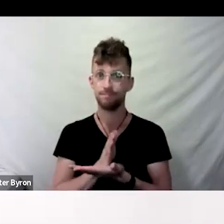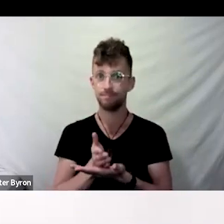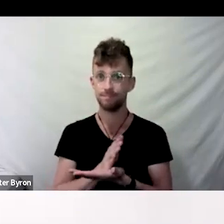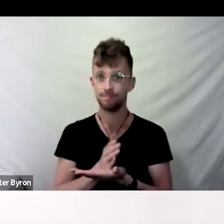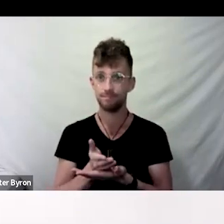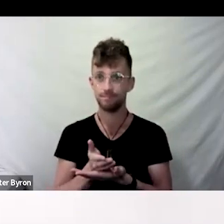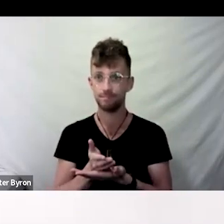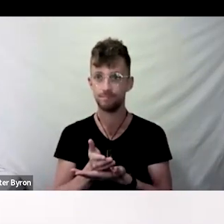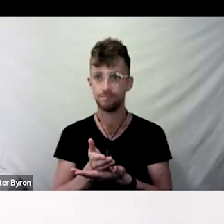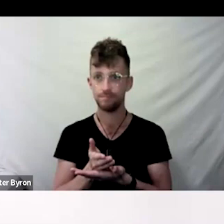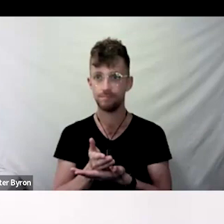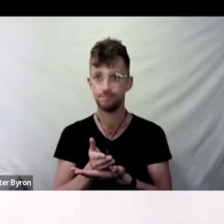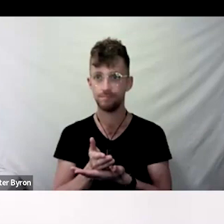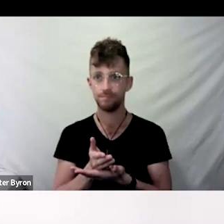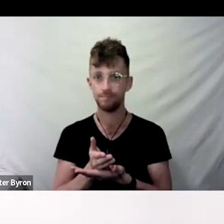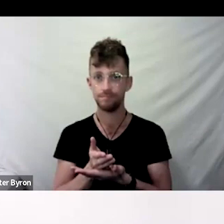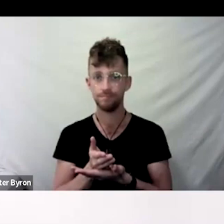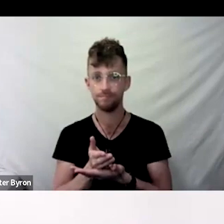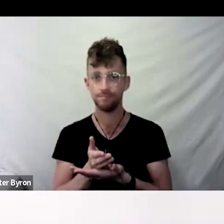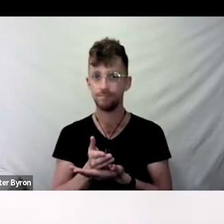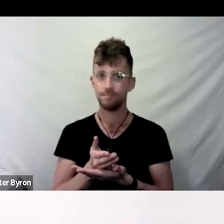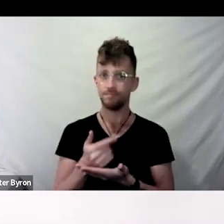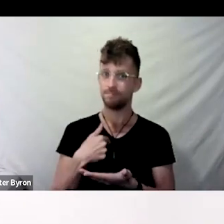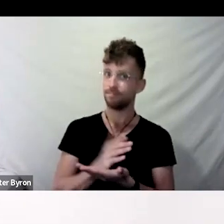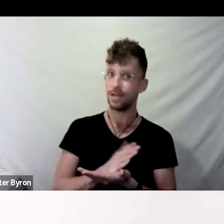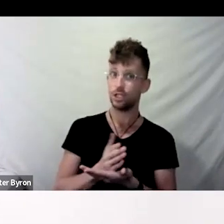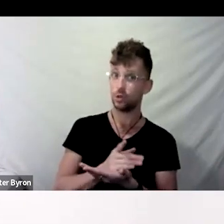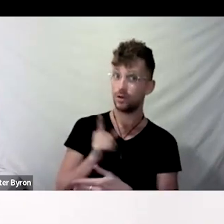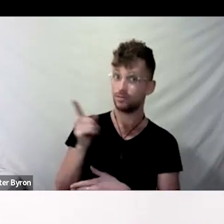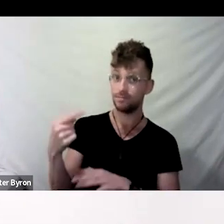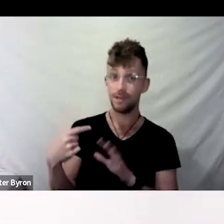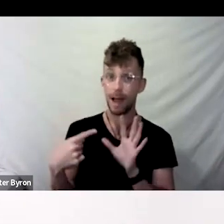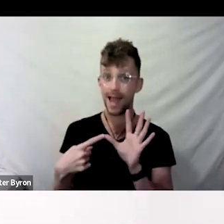Nope that’s okay. So again